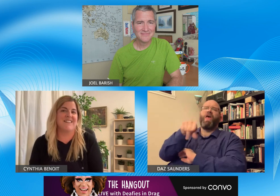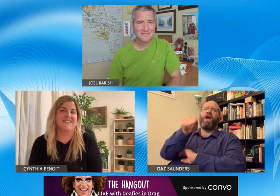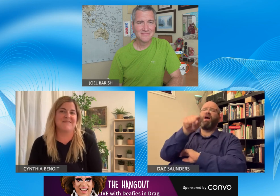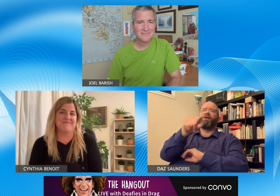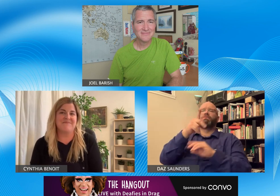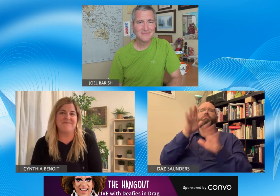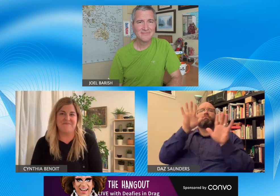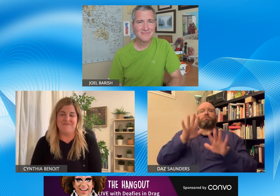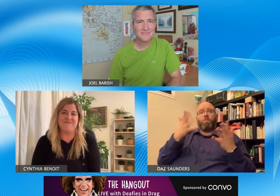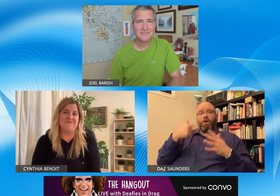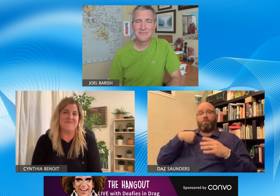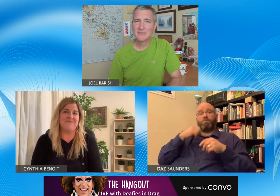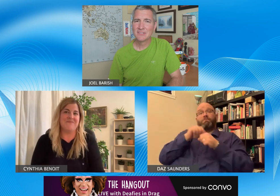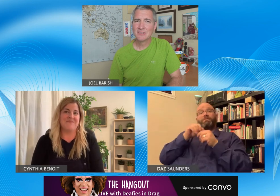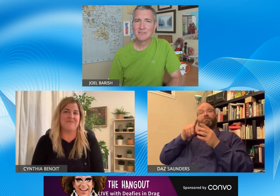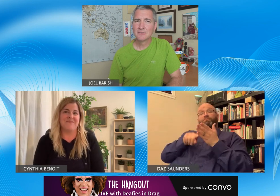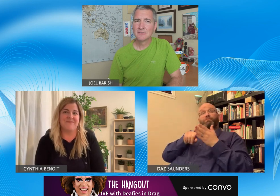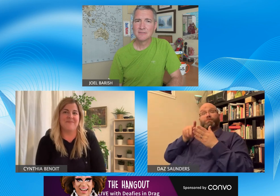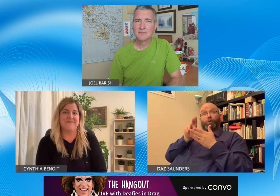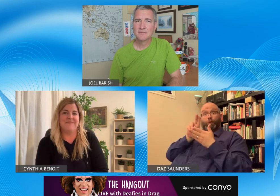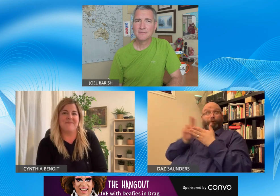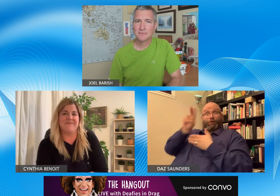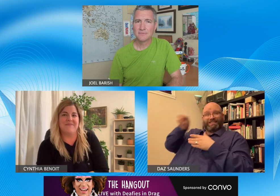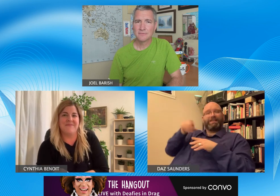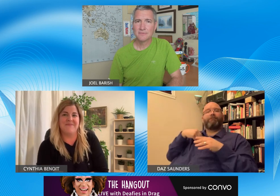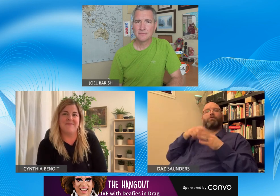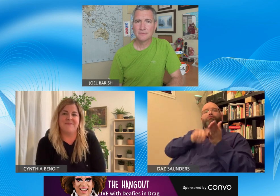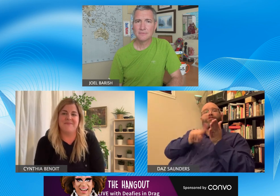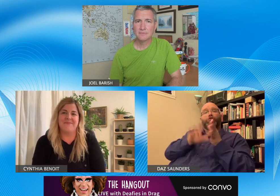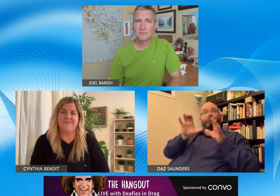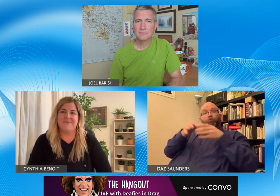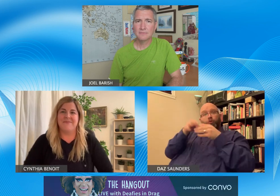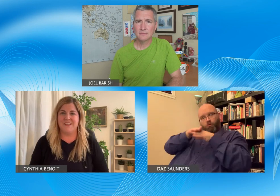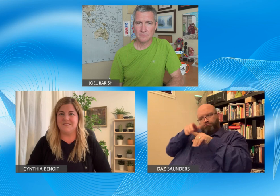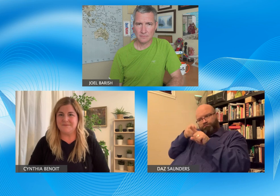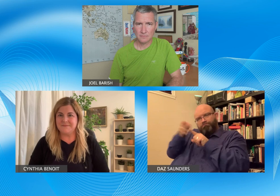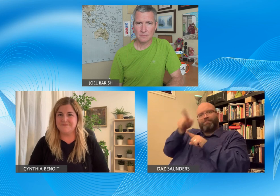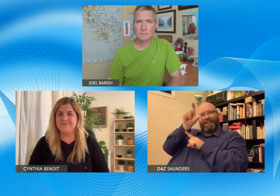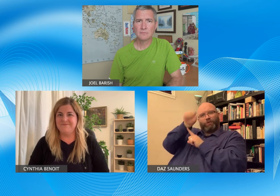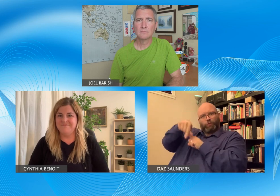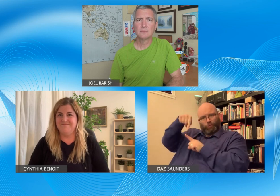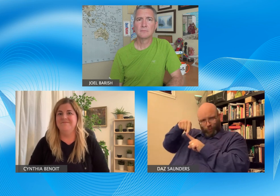Yes, it was extraordinary! I am part of a research group at the university studying LSQ exclusively.